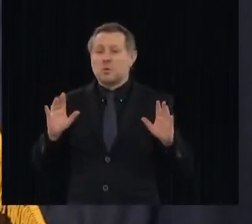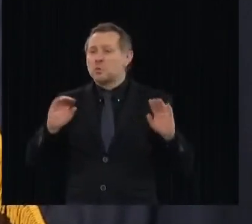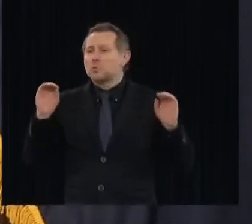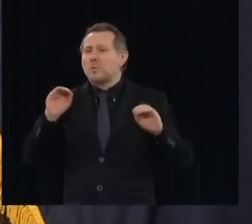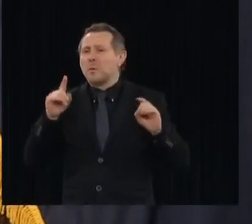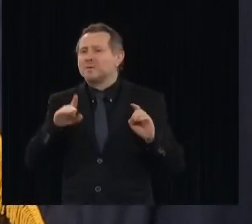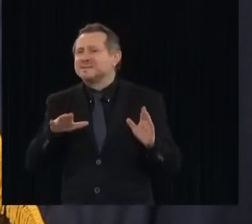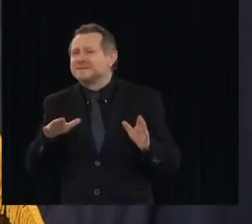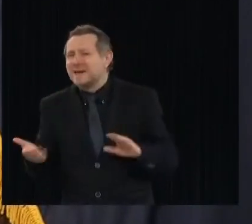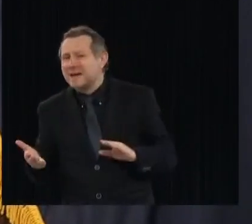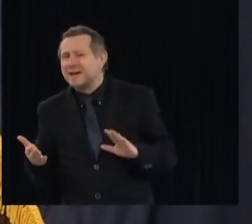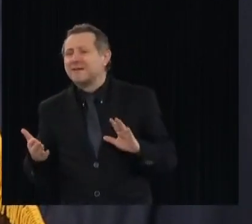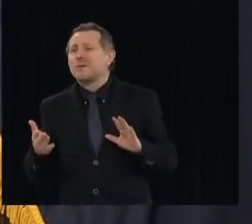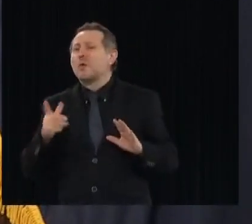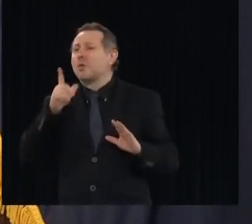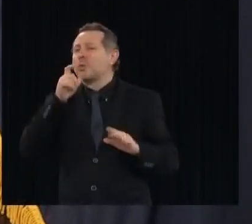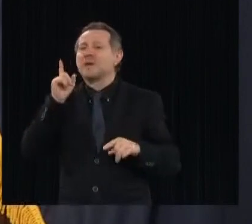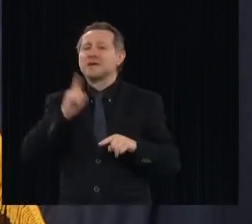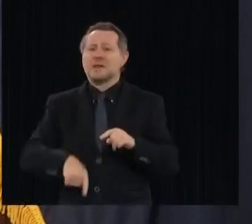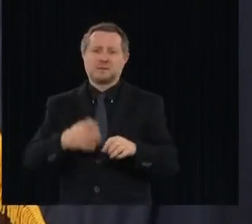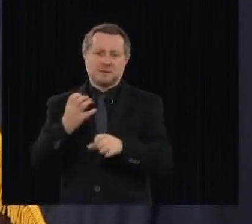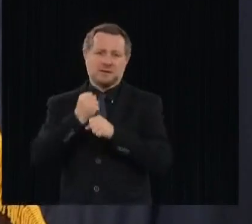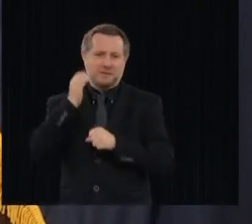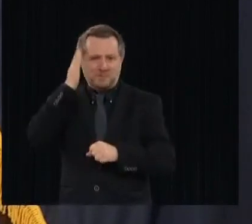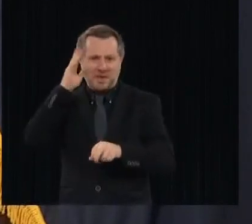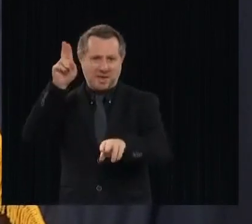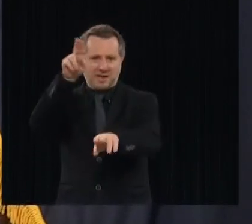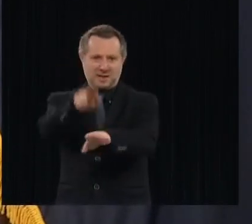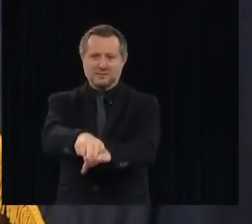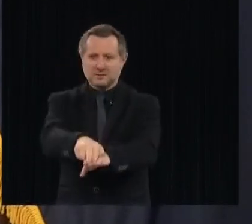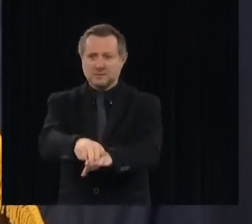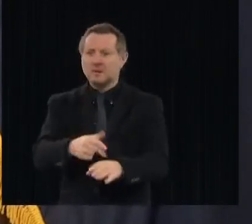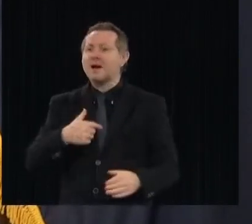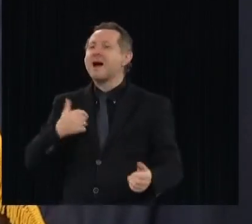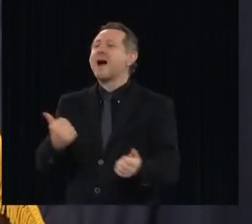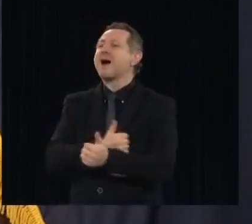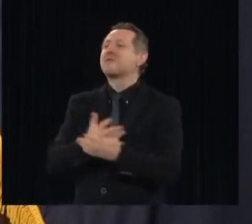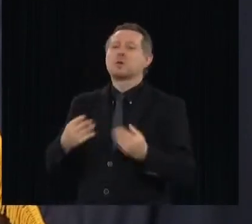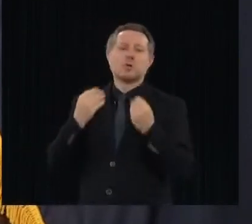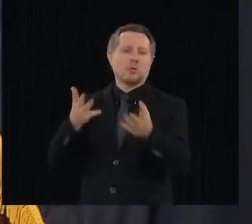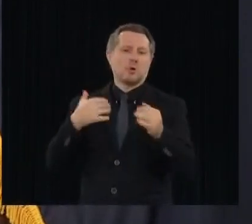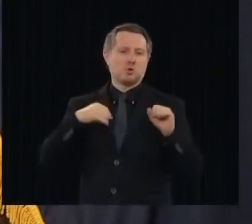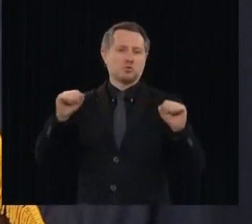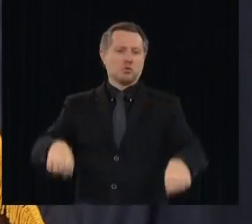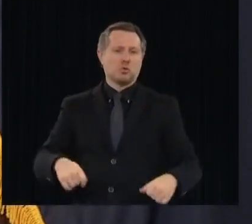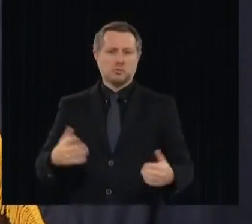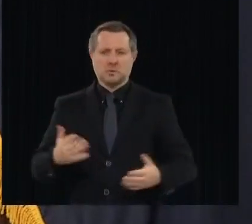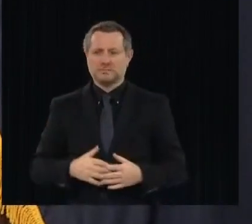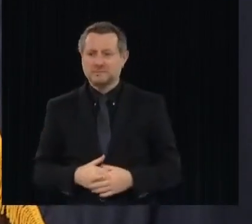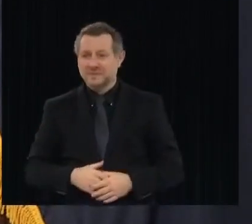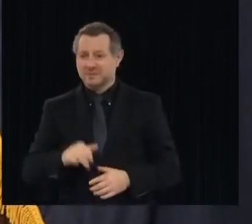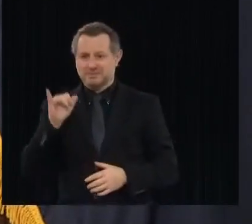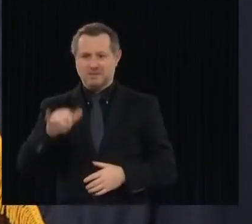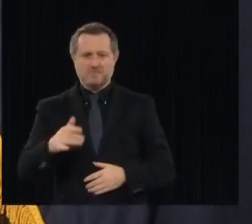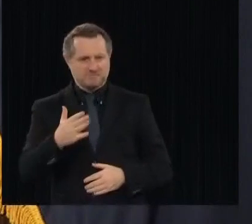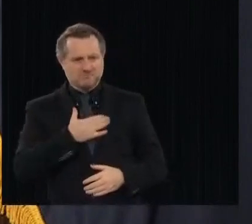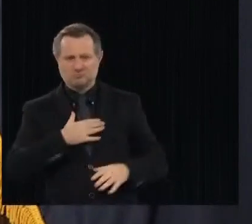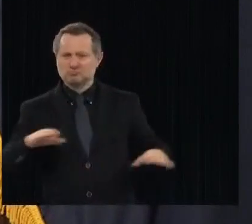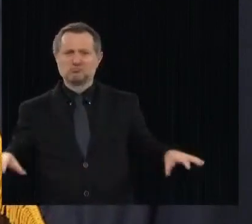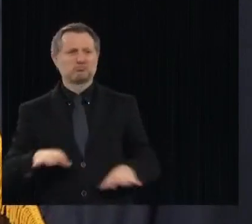DIDN'T EVEN NEED. BUT YOU KNOW WHAT? NOBODY DIED WHO DIDN'T, WHERE WE